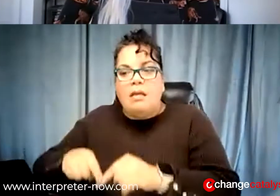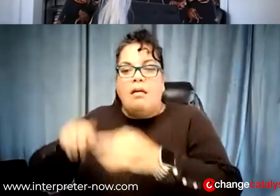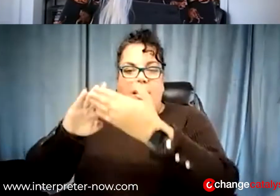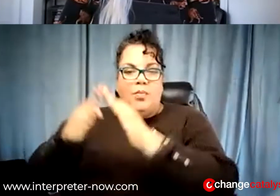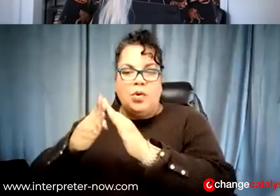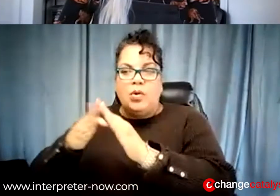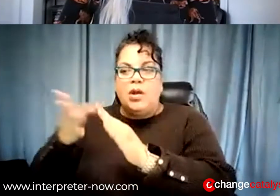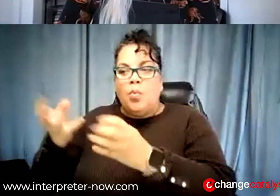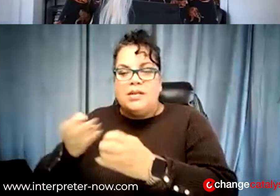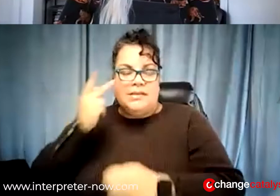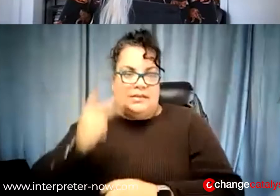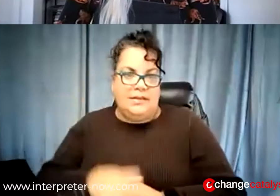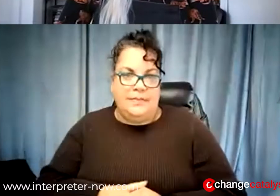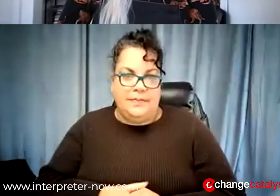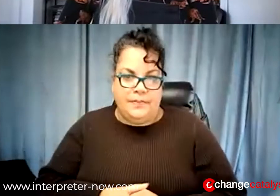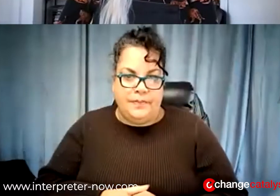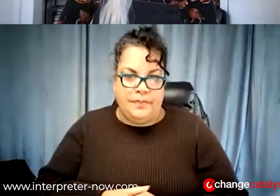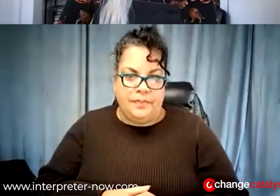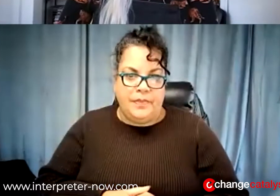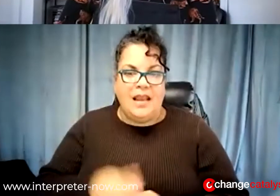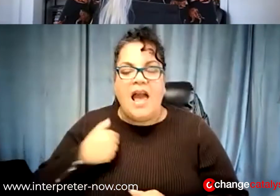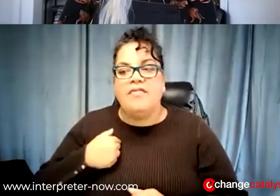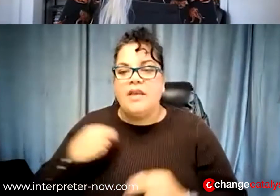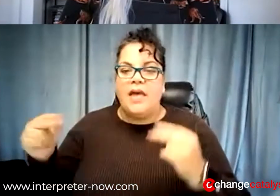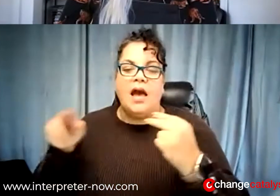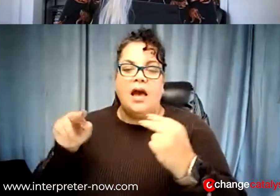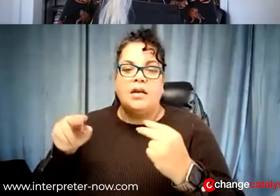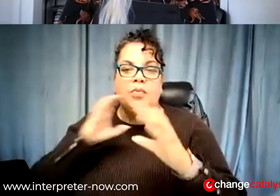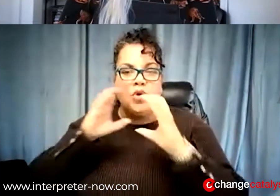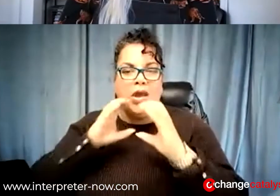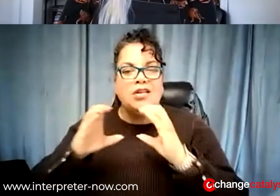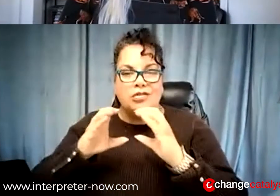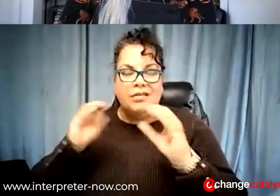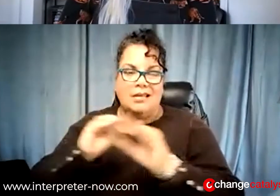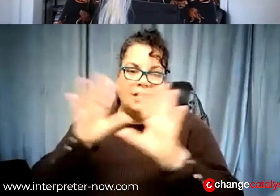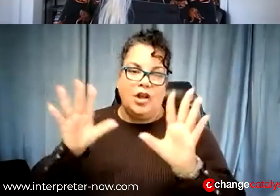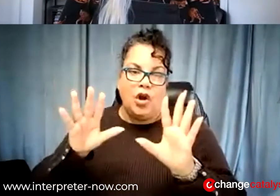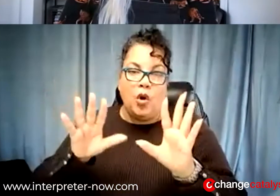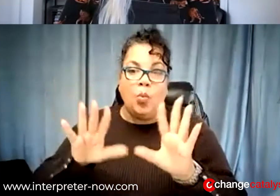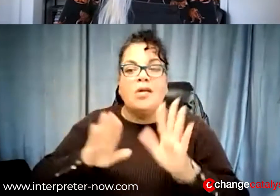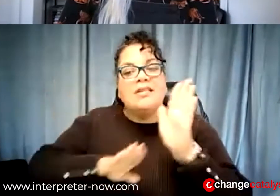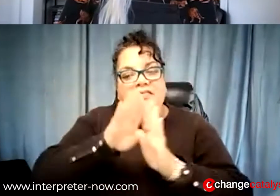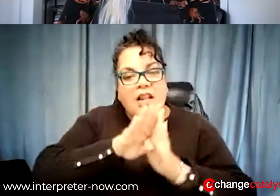And having that kind of two-way communication. We always say that we're building this with the community, not for the community.